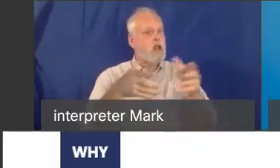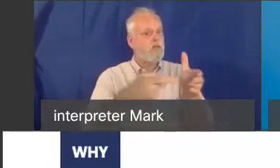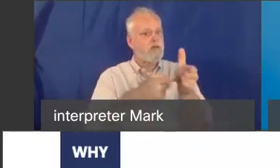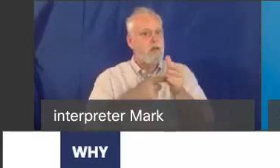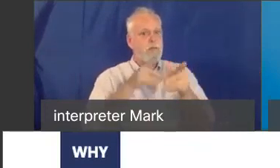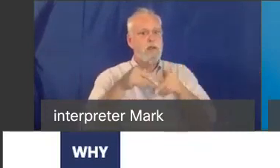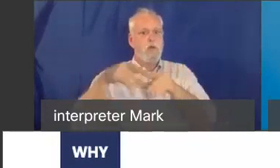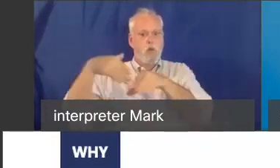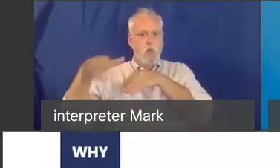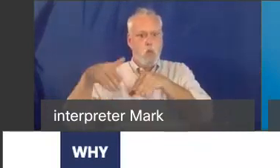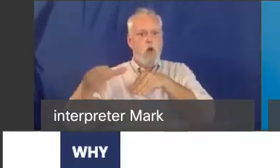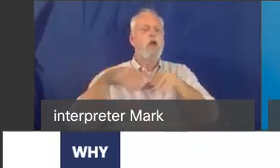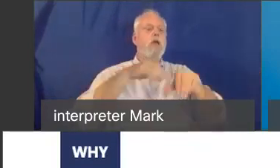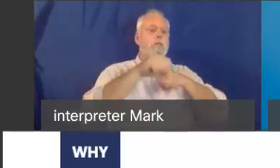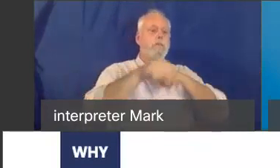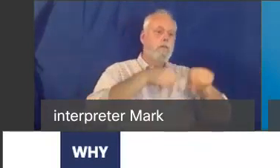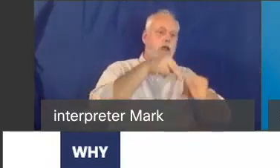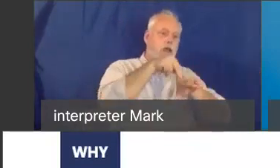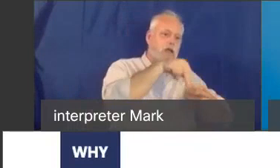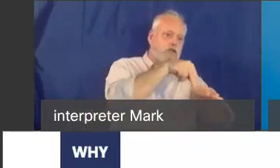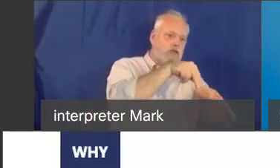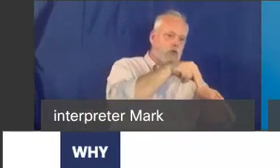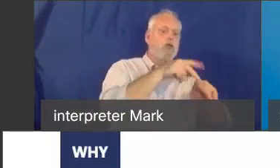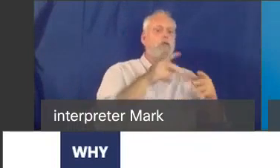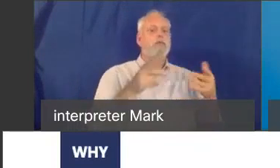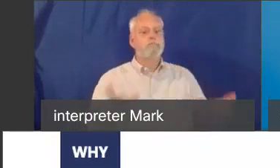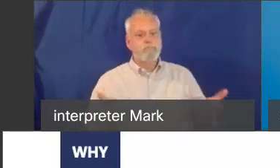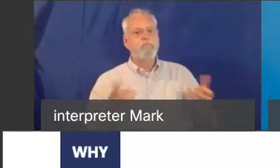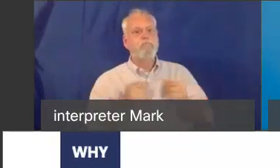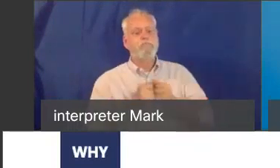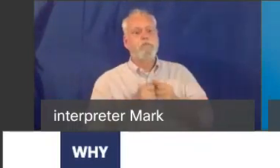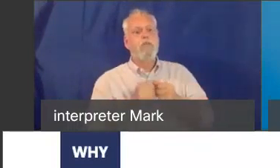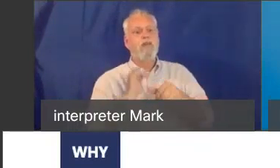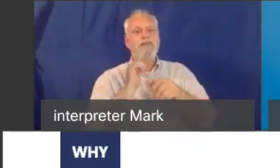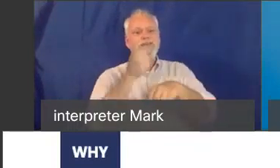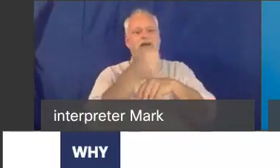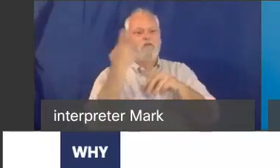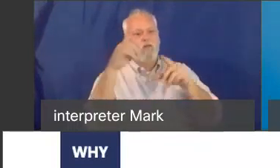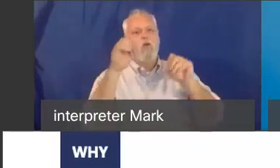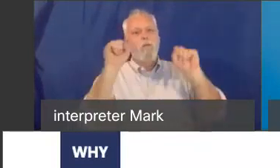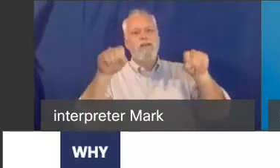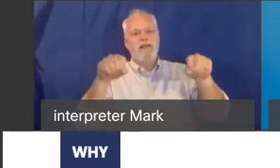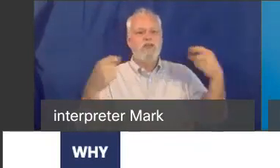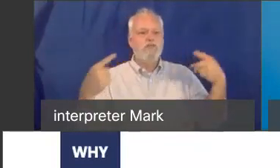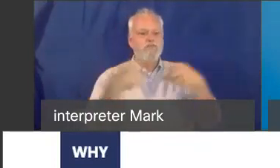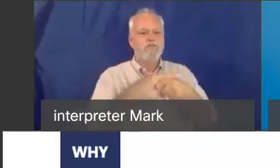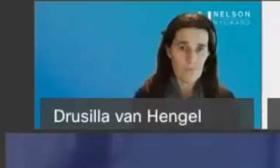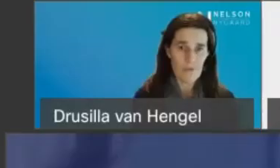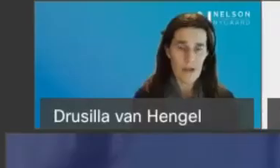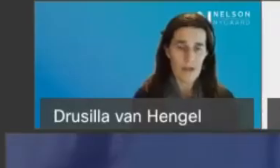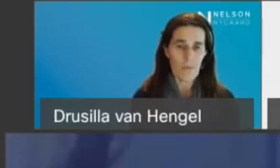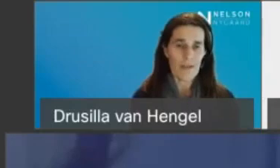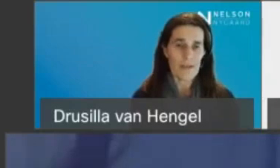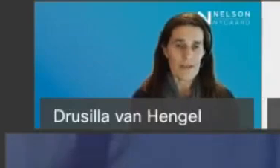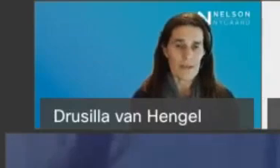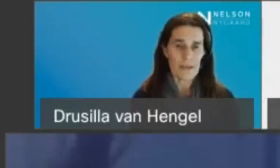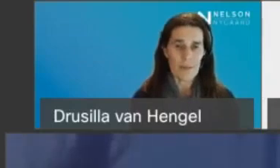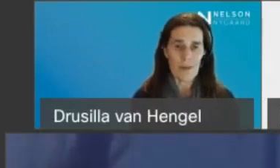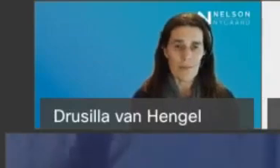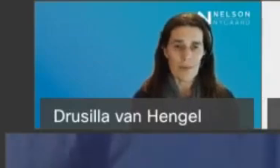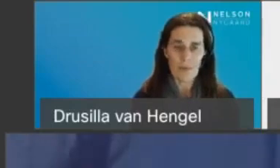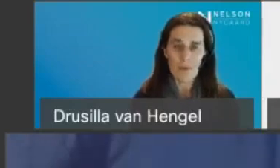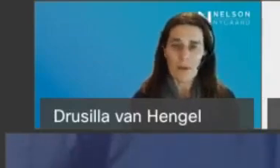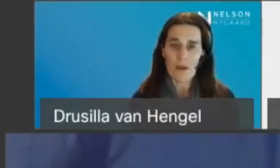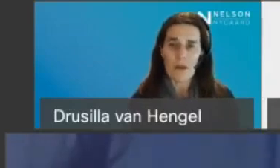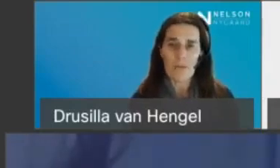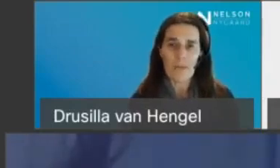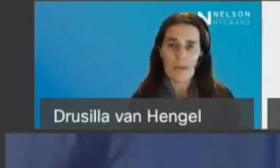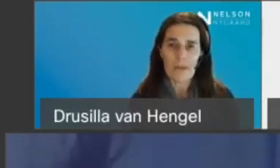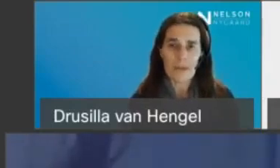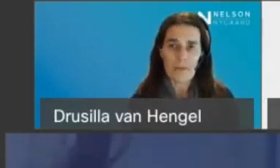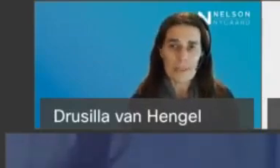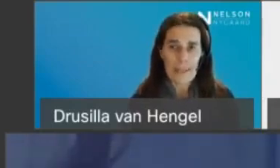biking and schooling are necessarily set up for potential conflicts on the past and providing a way to to separate the people into different lane.